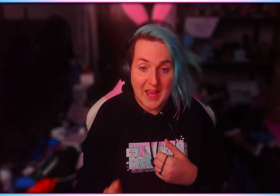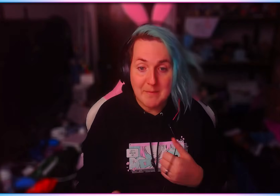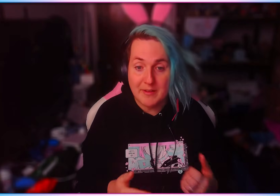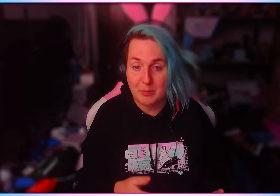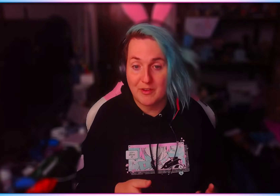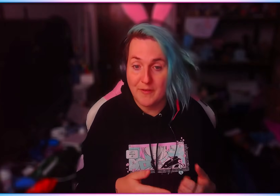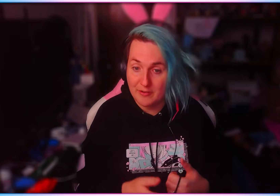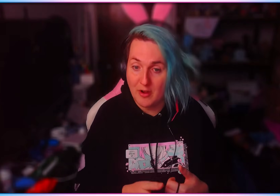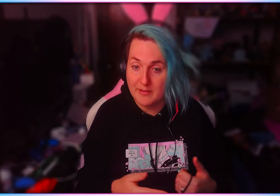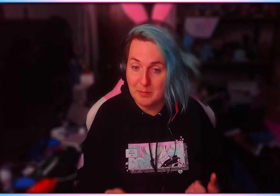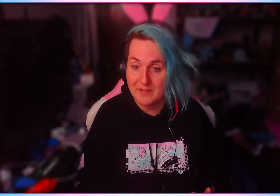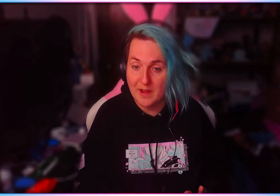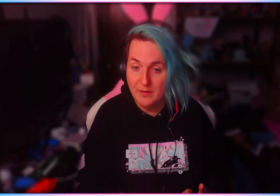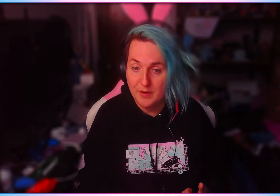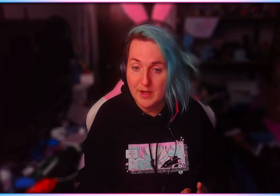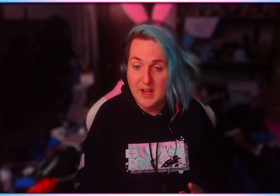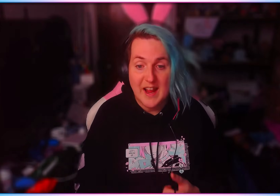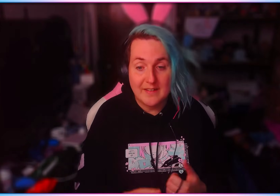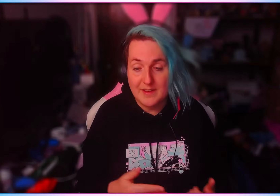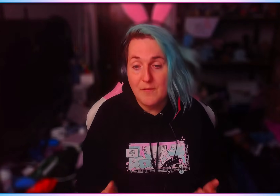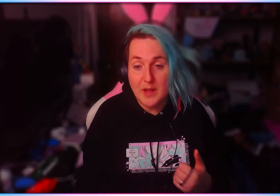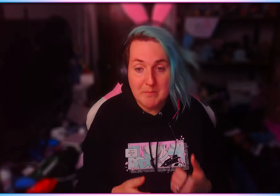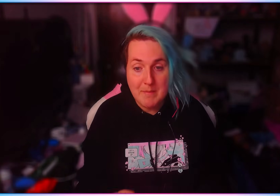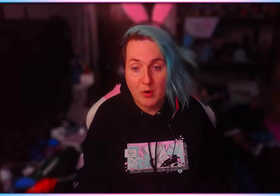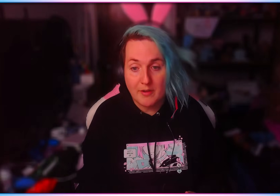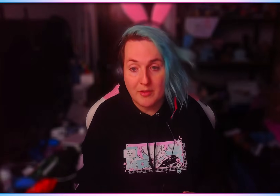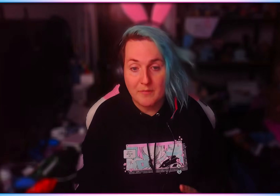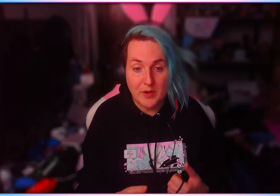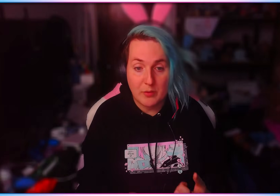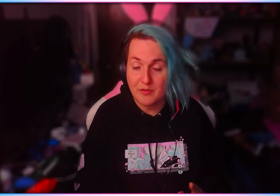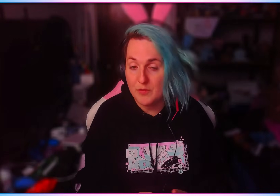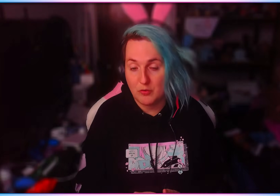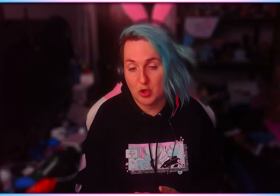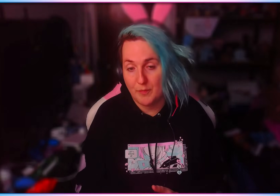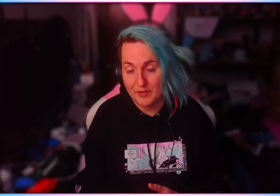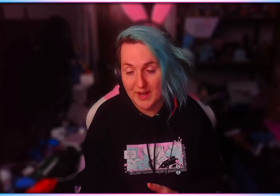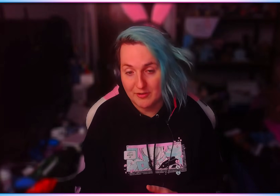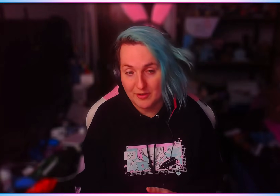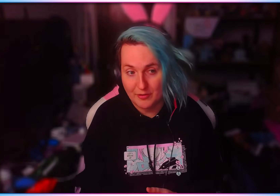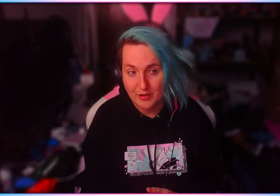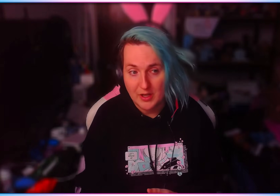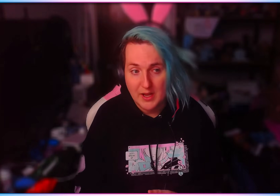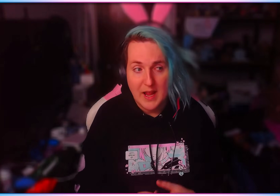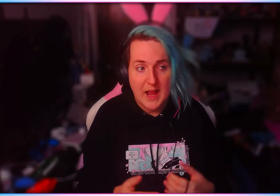gaming specific signs myself and see if I can memorise them for use in future conversations.